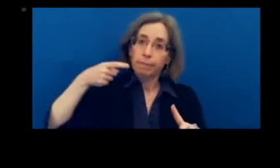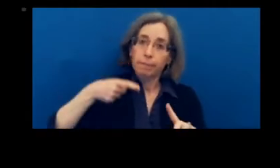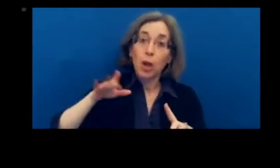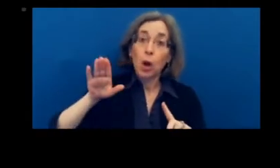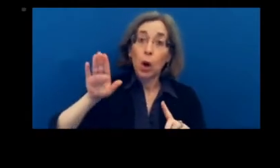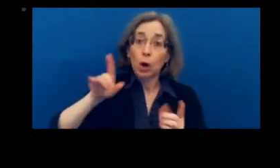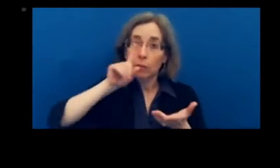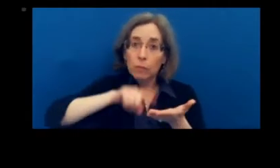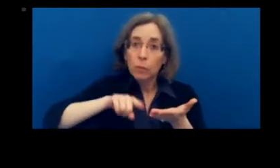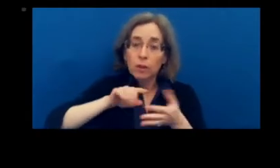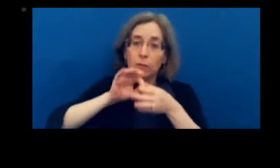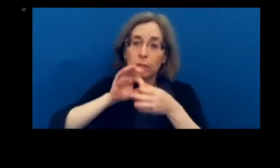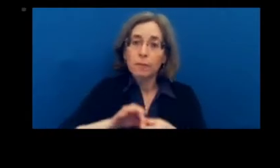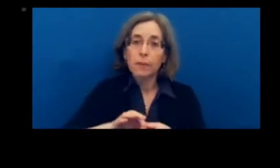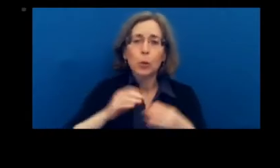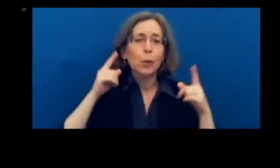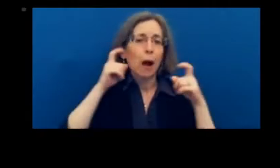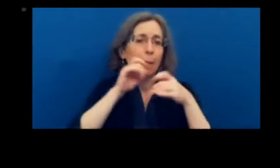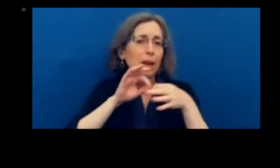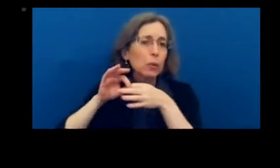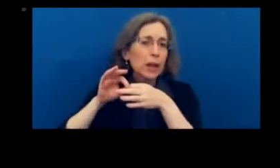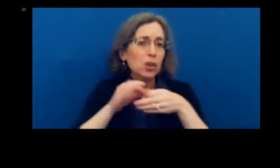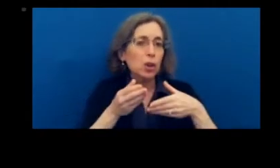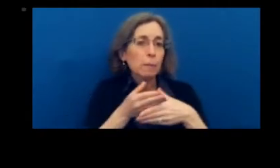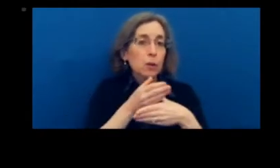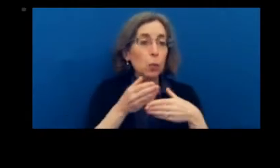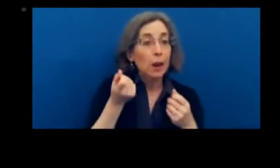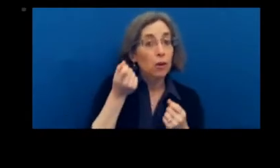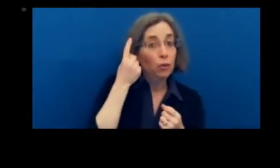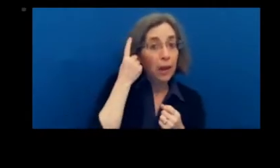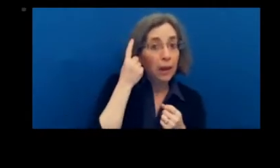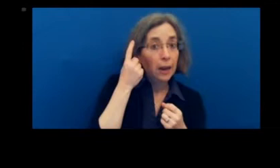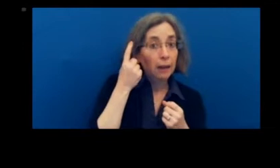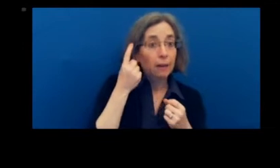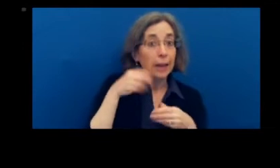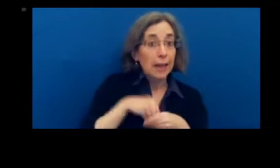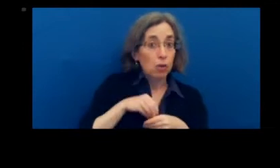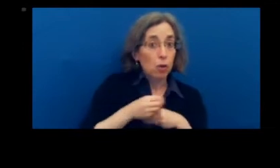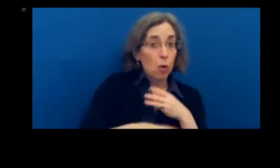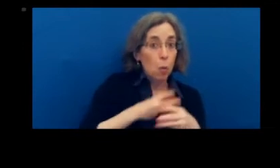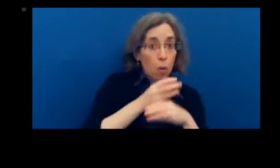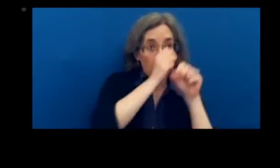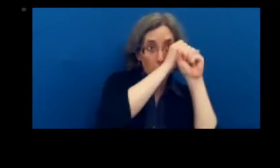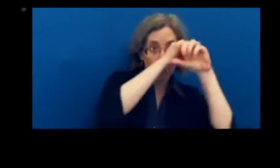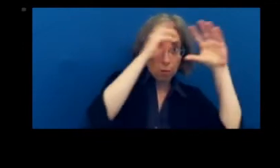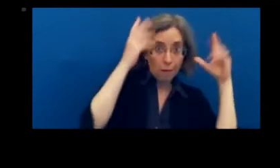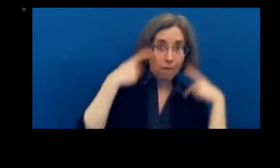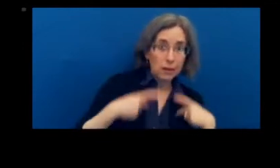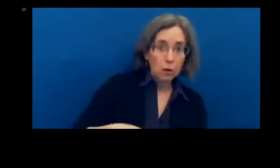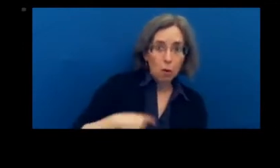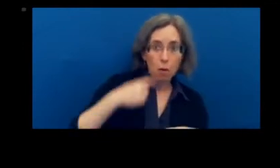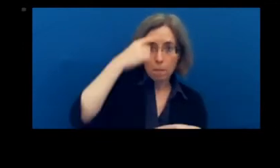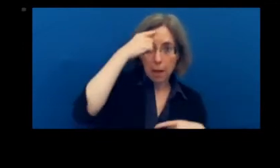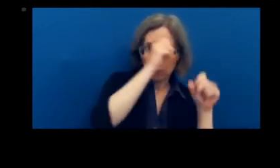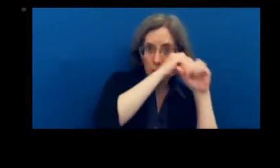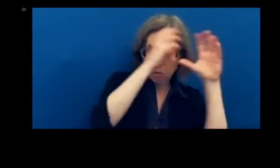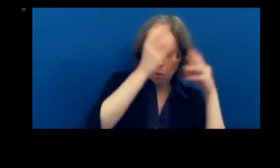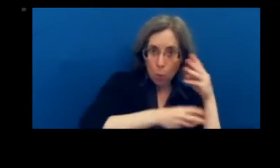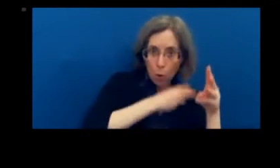OFTEN COMPLICATED RELATIONSHIP BETWEEN THE UNDERSTANDING OF 1'S INTERNAL WORLD, BOTH PHYSICAL AND MEBILITIAL AND 1'S EXTERNAL